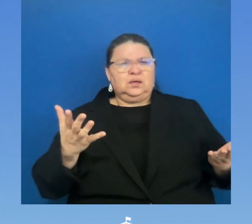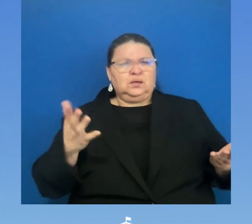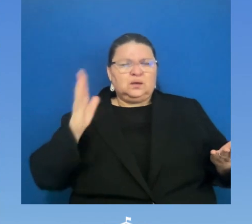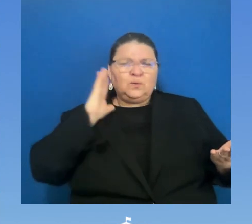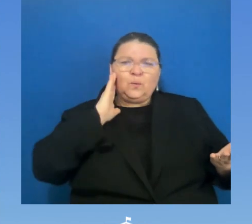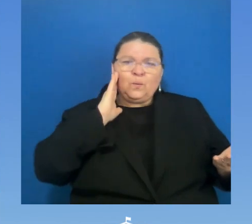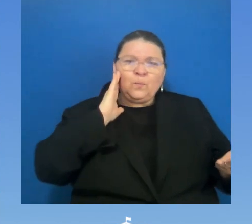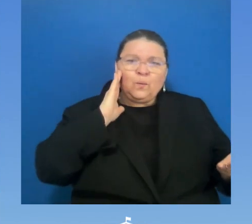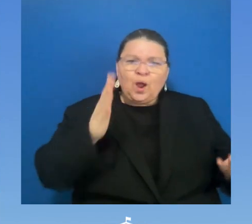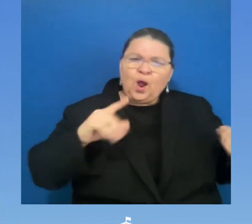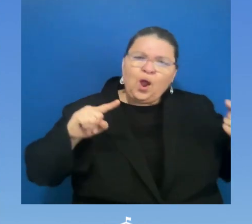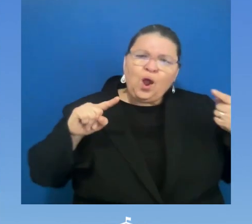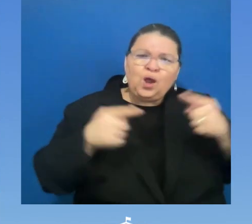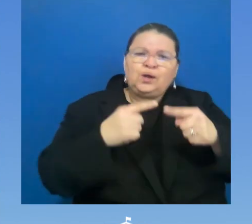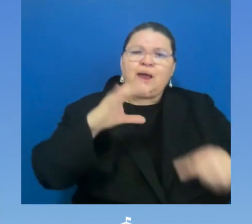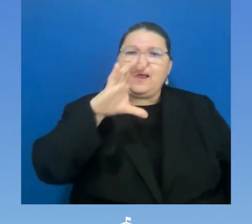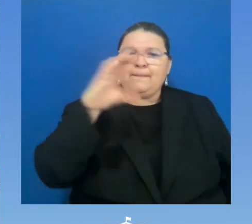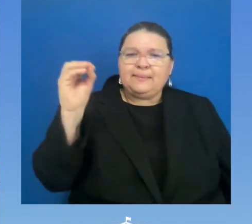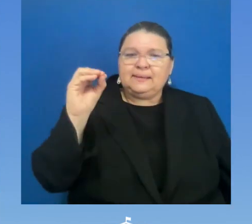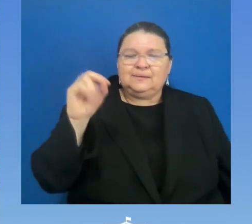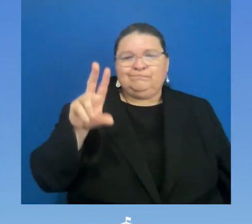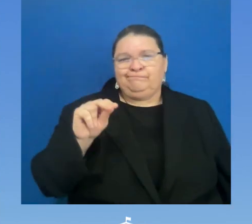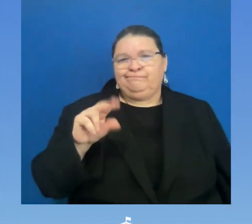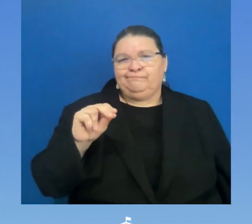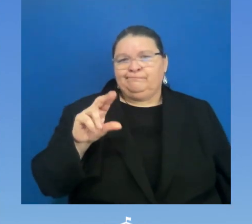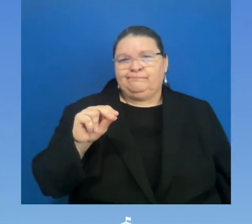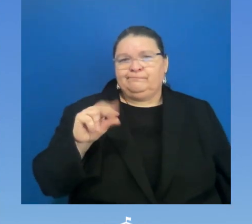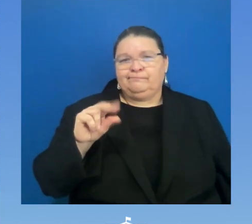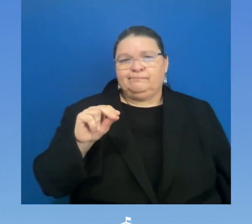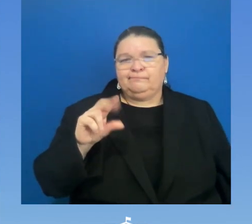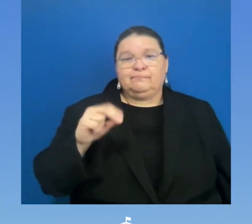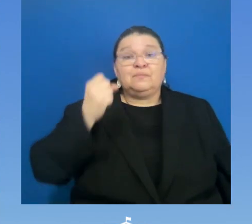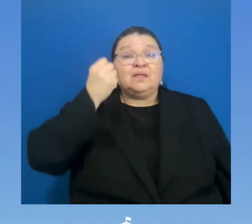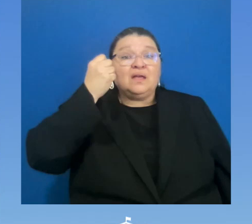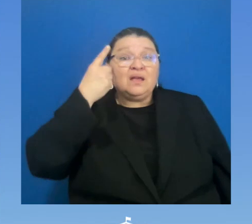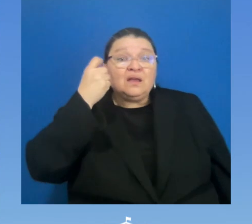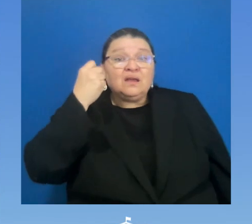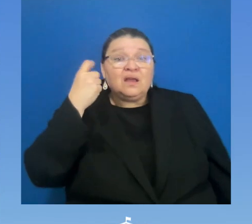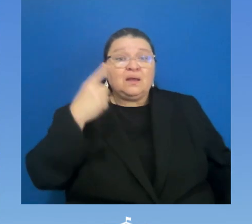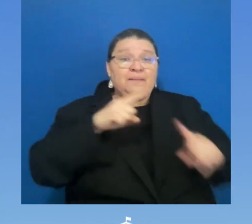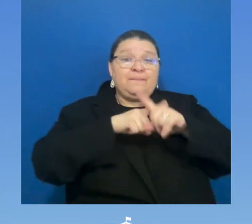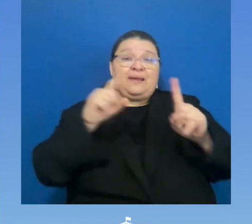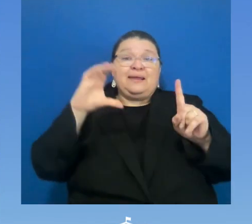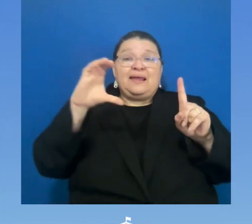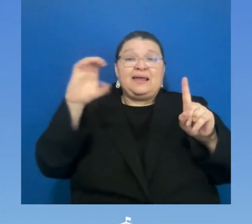As I said, they're not taught this in business school. They didn't get their degree based on knowing about equality